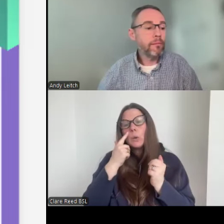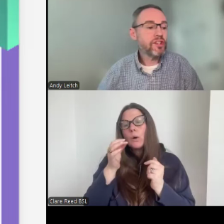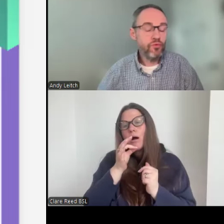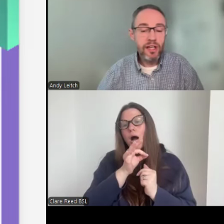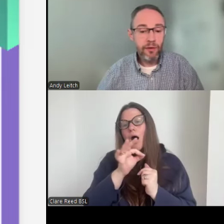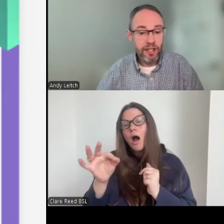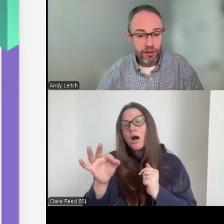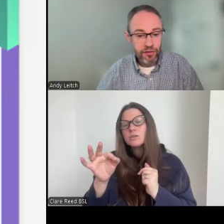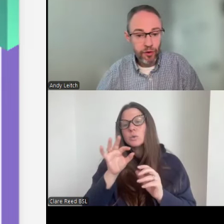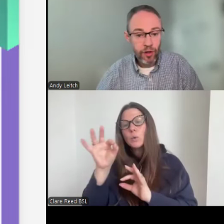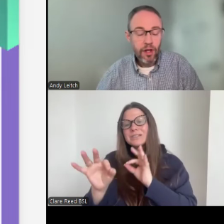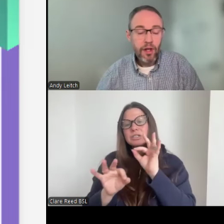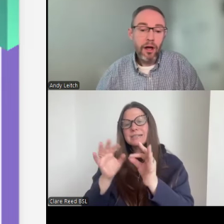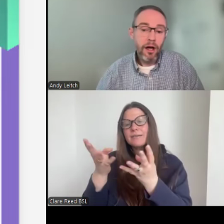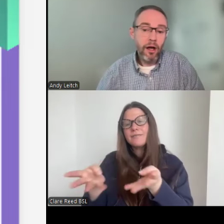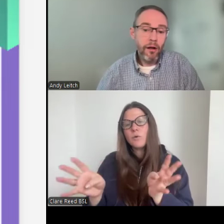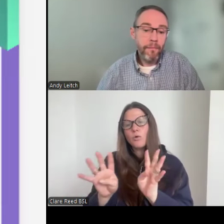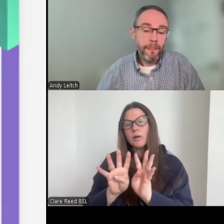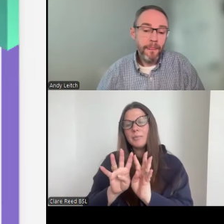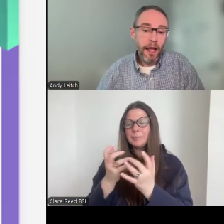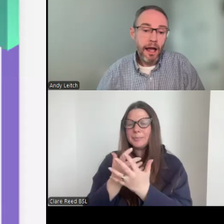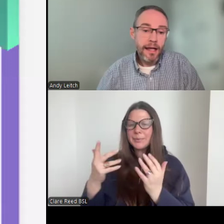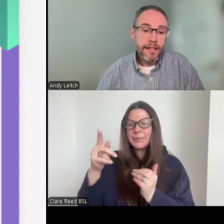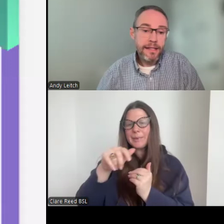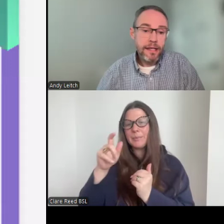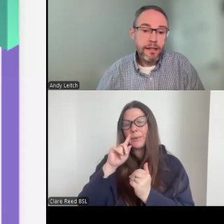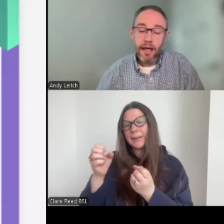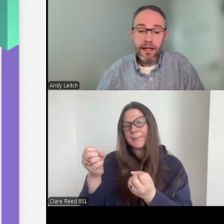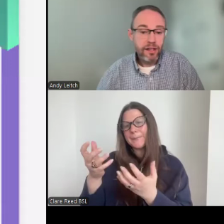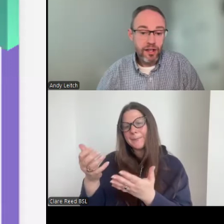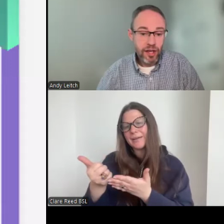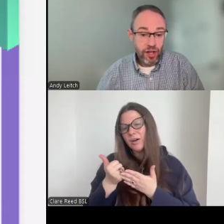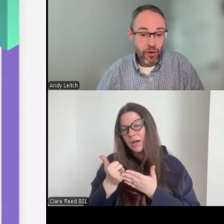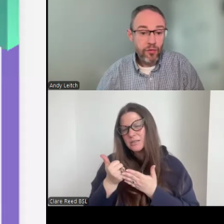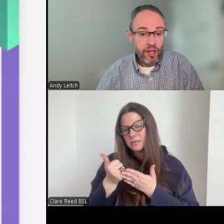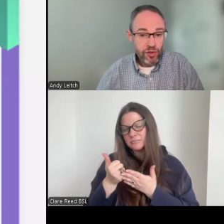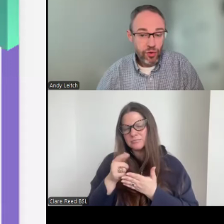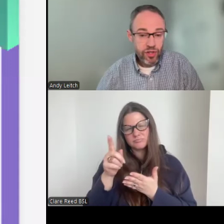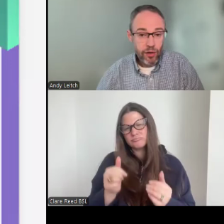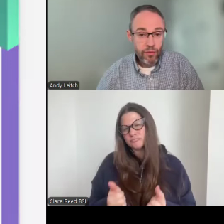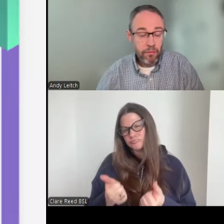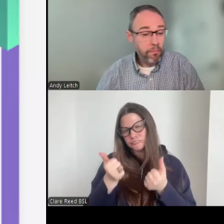which is really, really useful. It's a great resource.